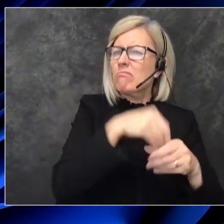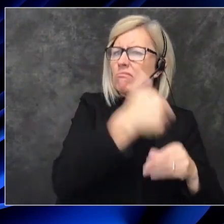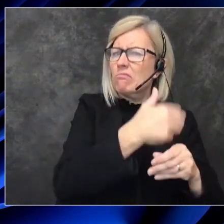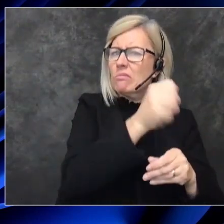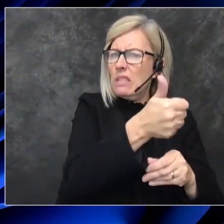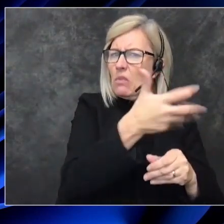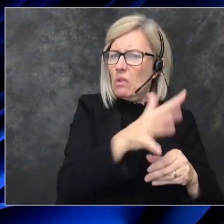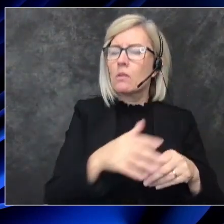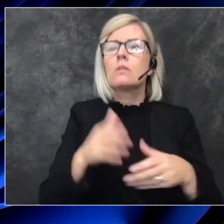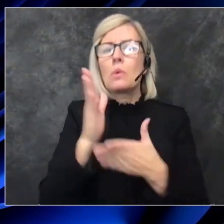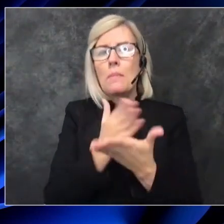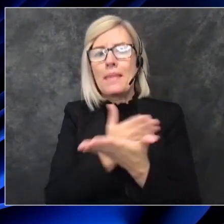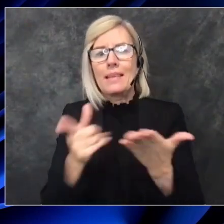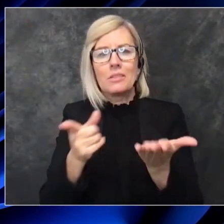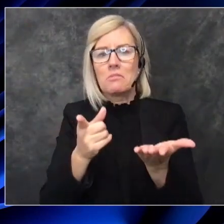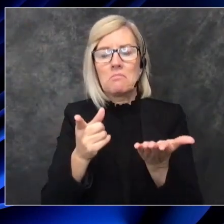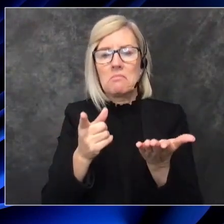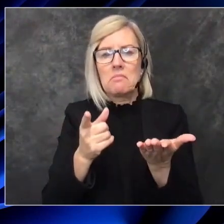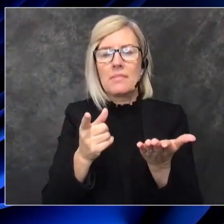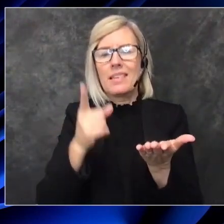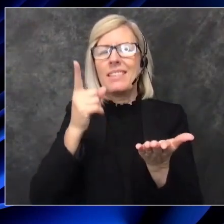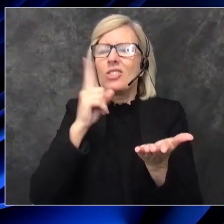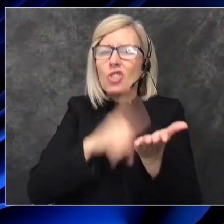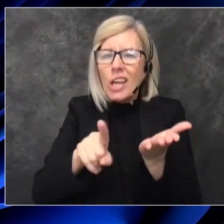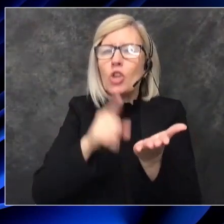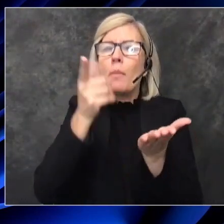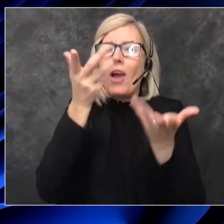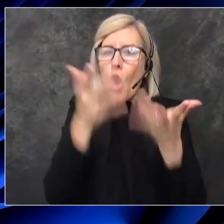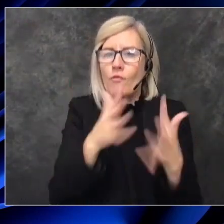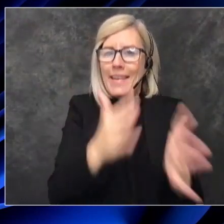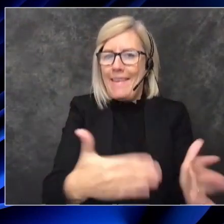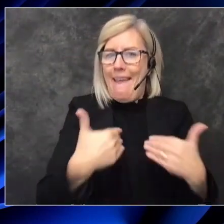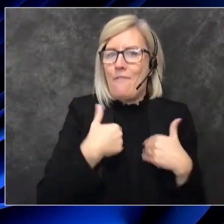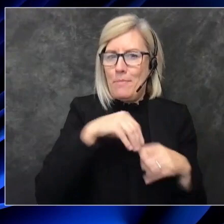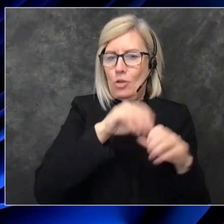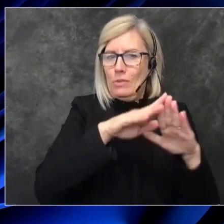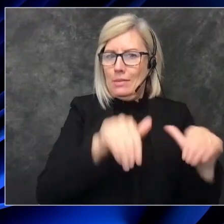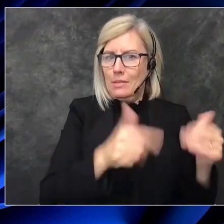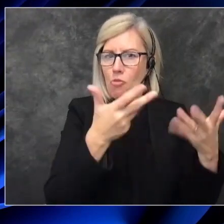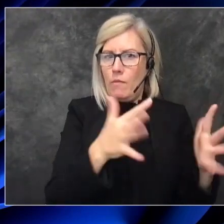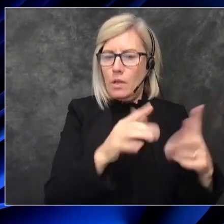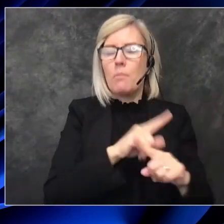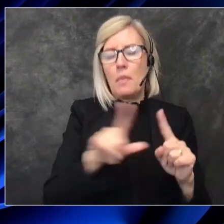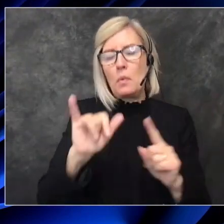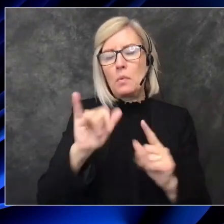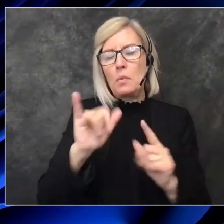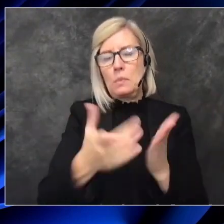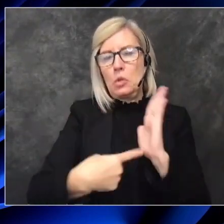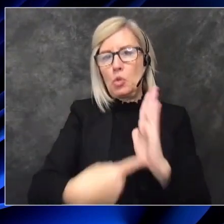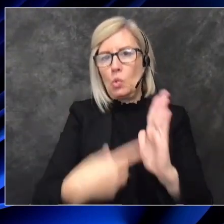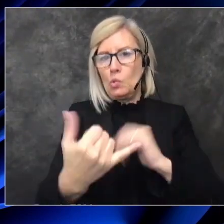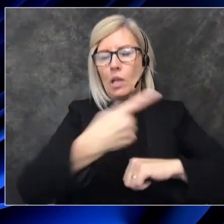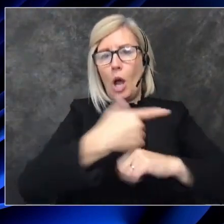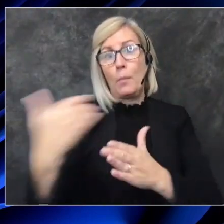tonight check you know that they're not already on your on your system. But the most of the things that we showed you today are brand new to